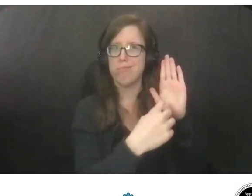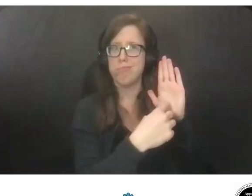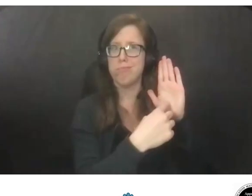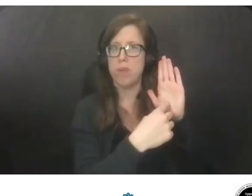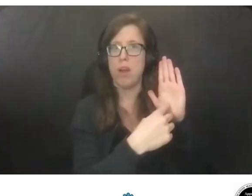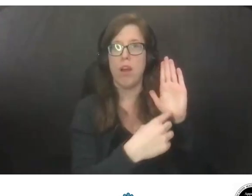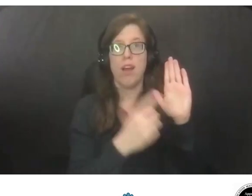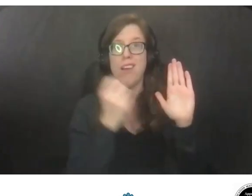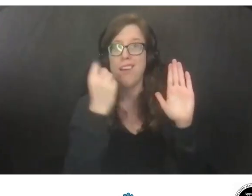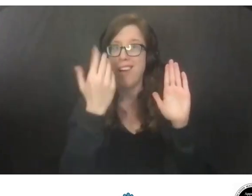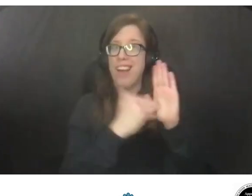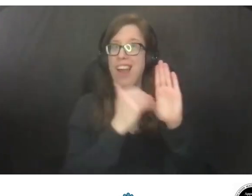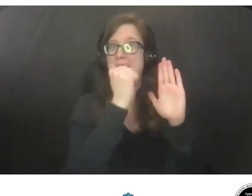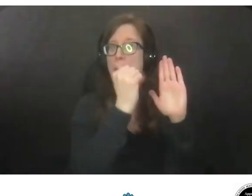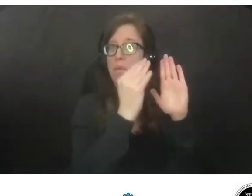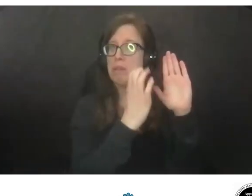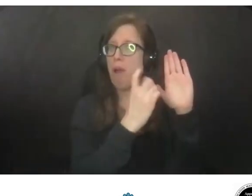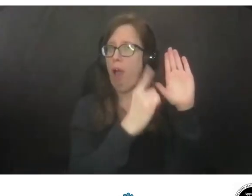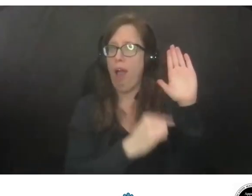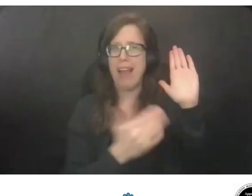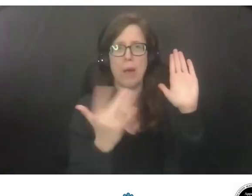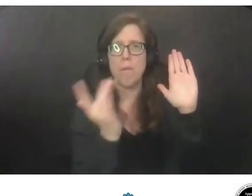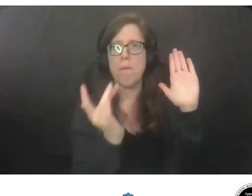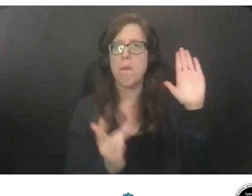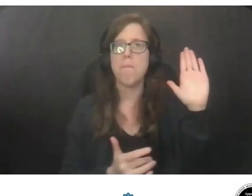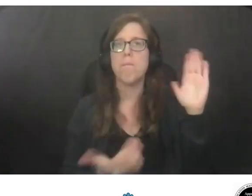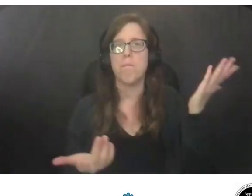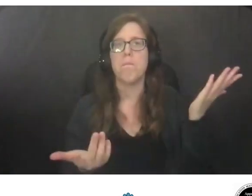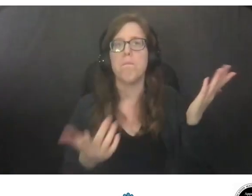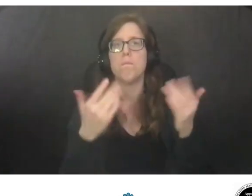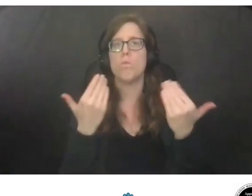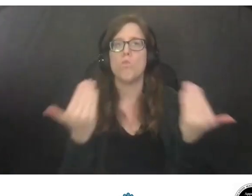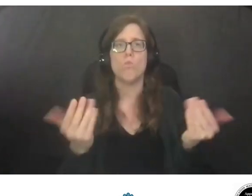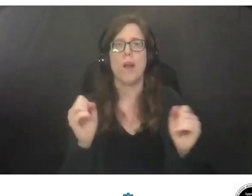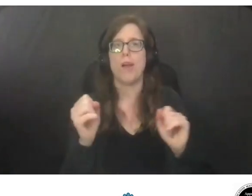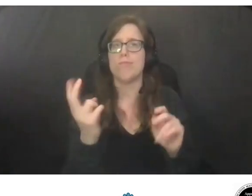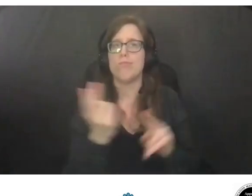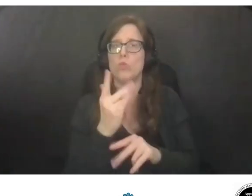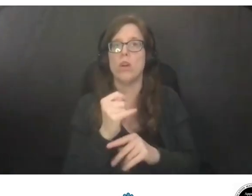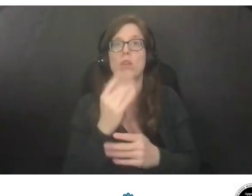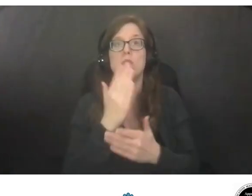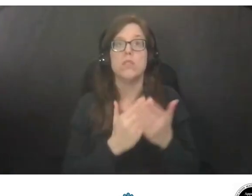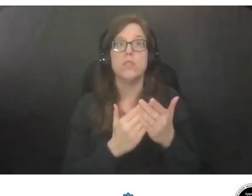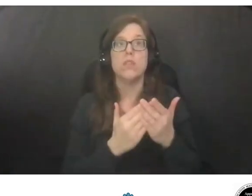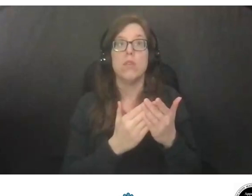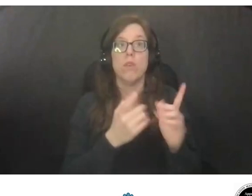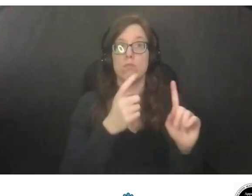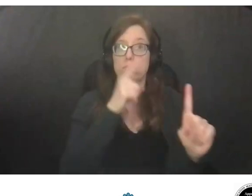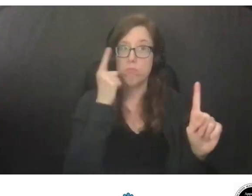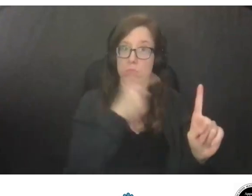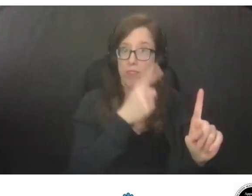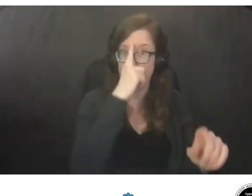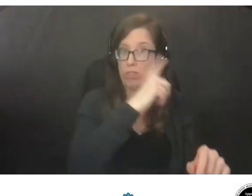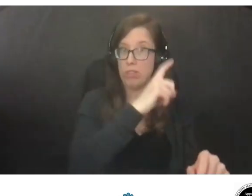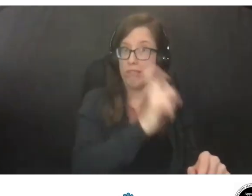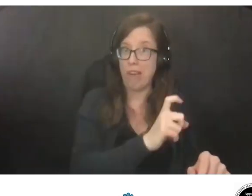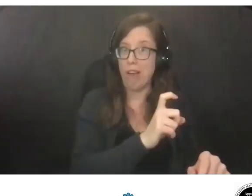They're alphabetized and ready to go for you. Some of the things are from Texas. Some are not.